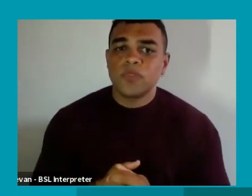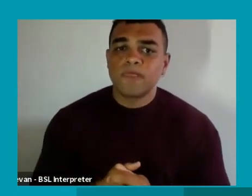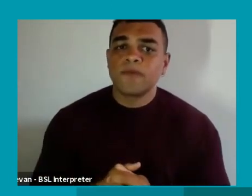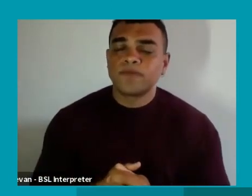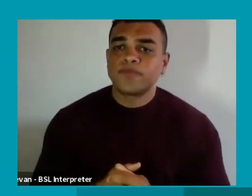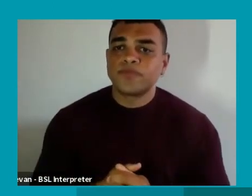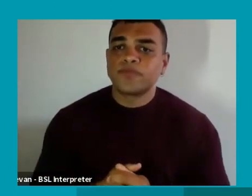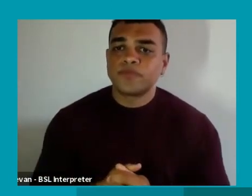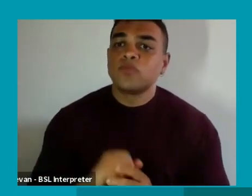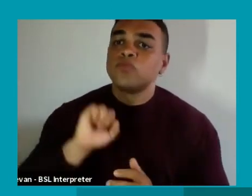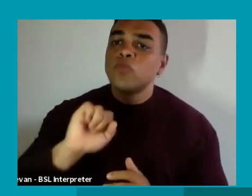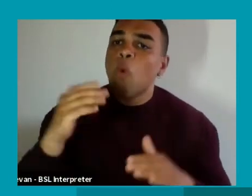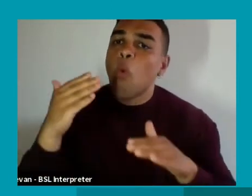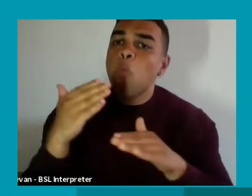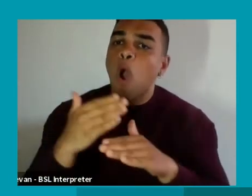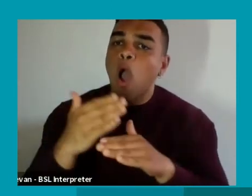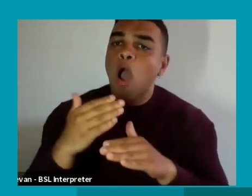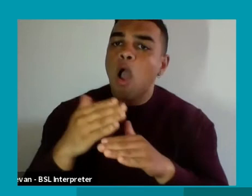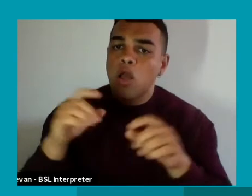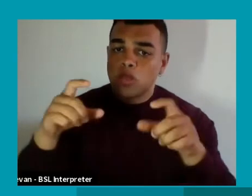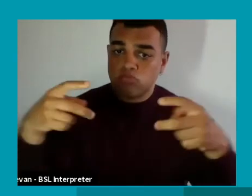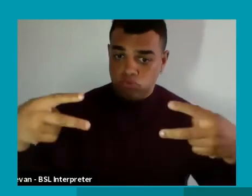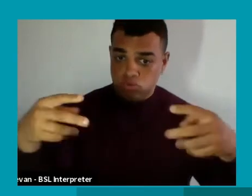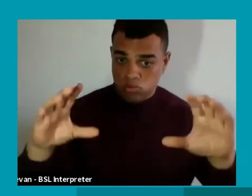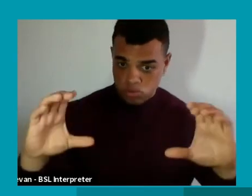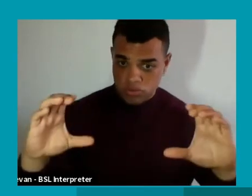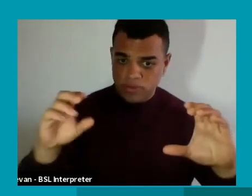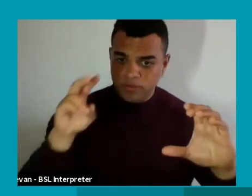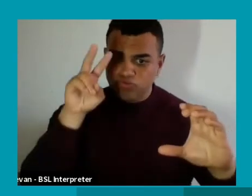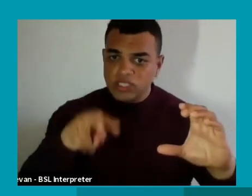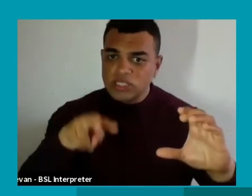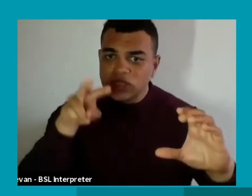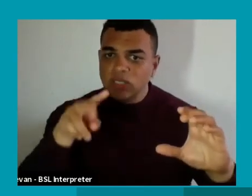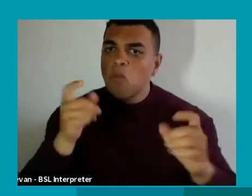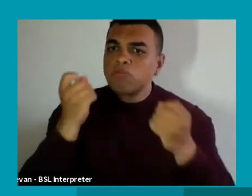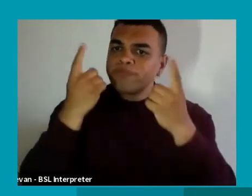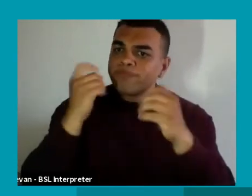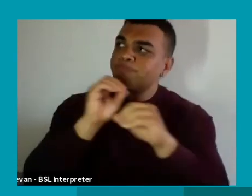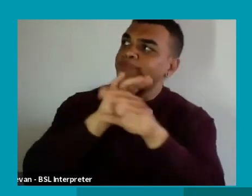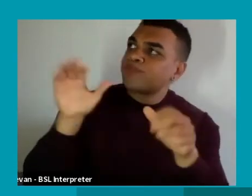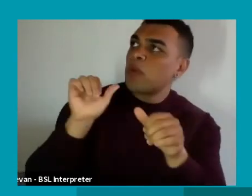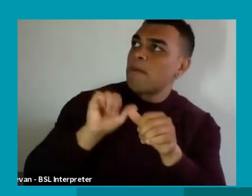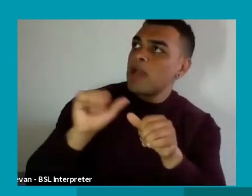you need to place into your CV, so make sure you cover that essential criteria as well as the desirables.